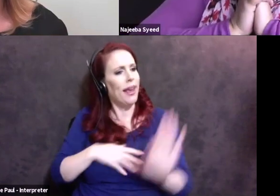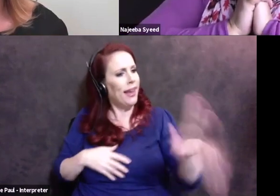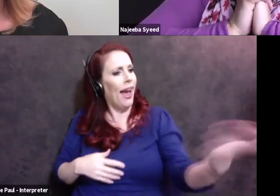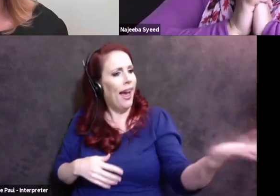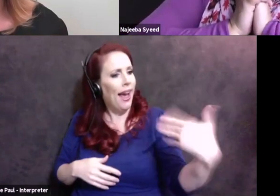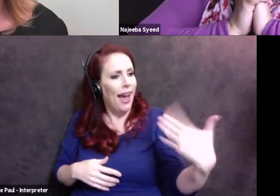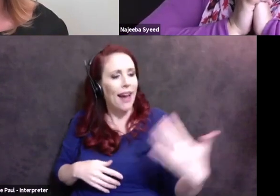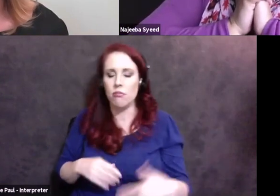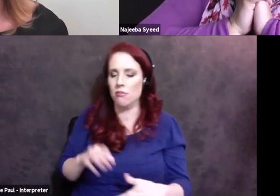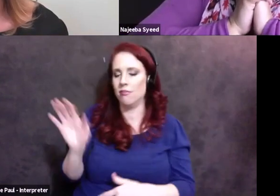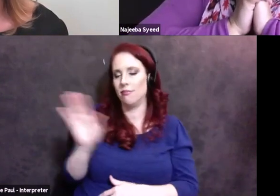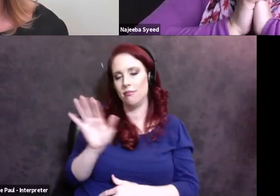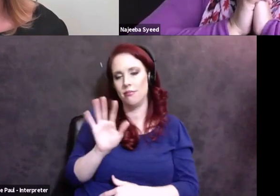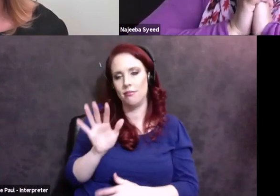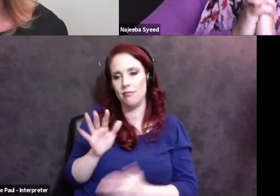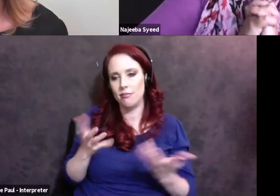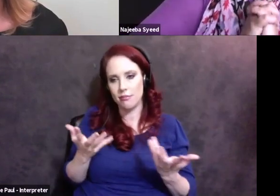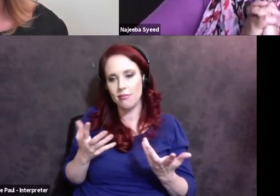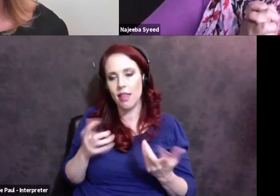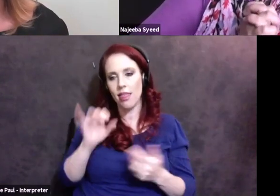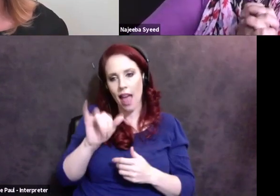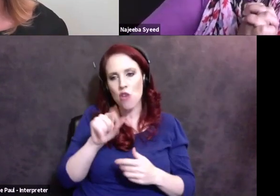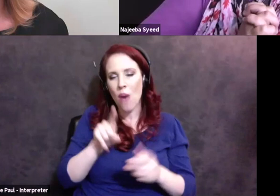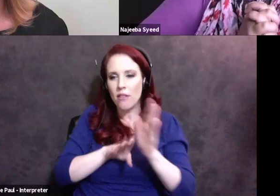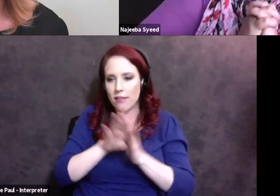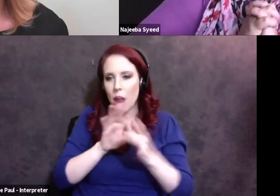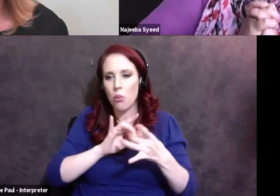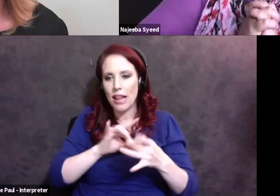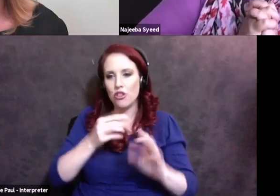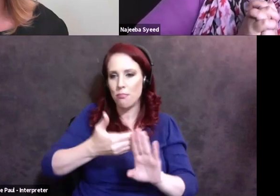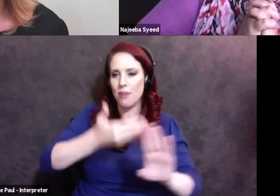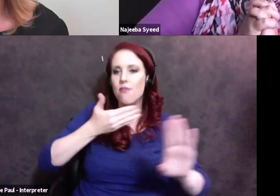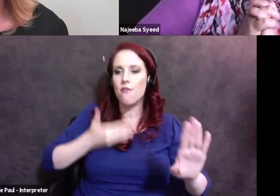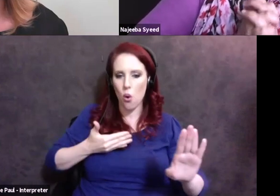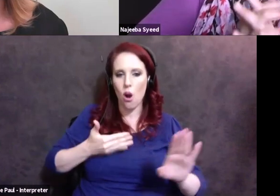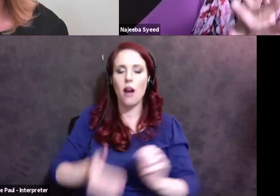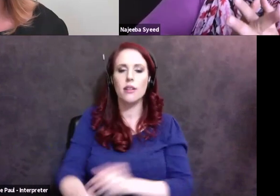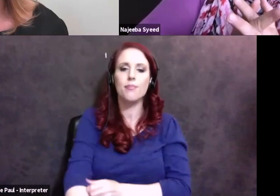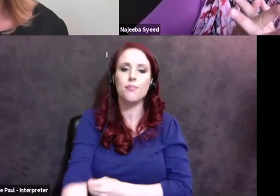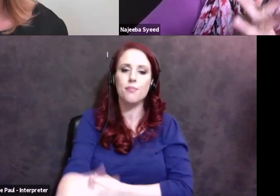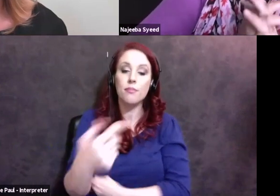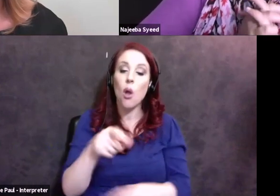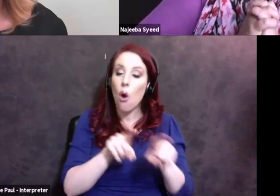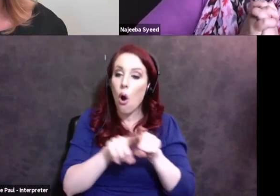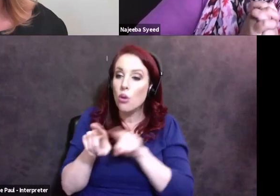That's where it takes building the relationships ahead of time and also not framing the question